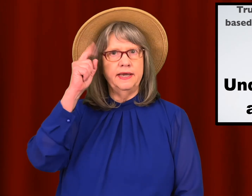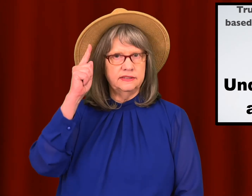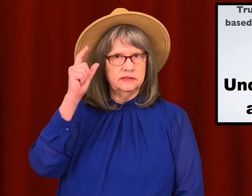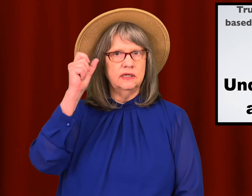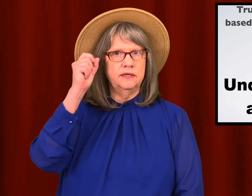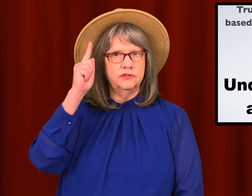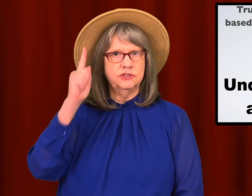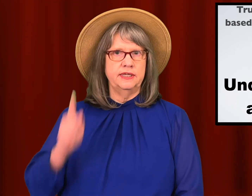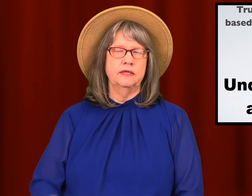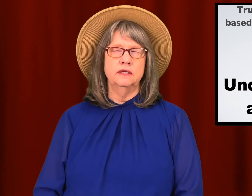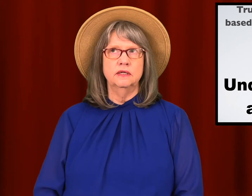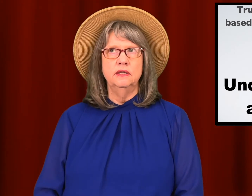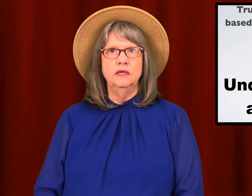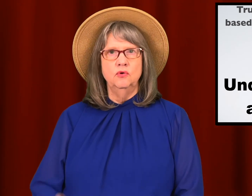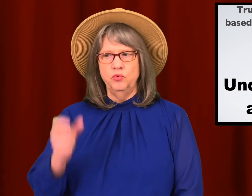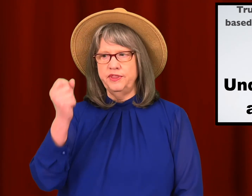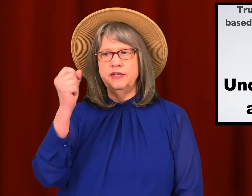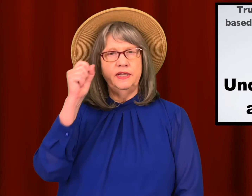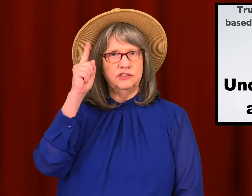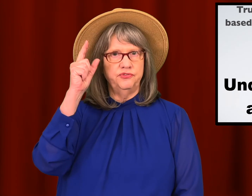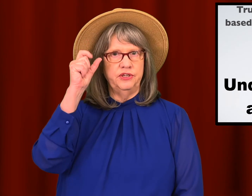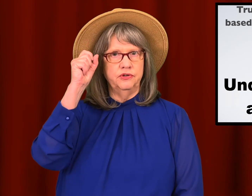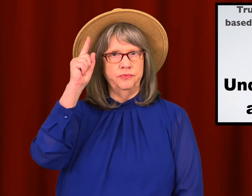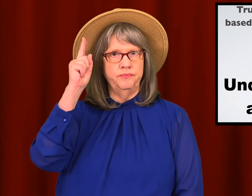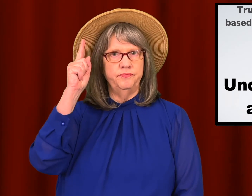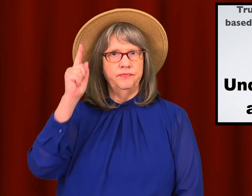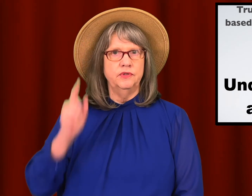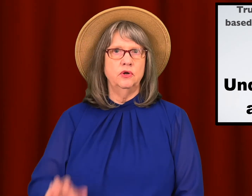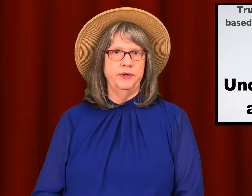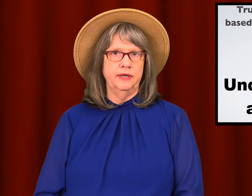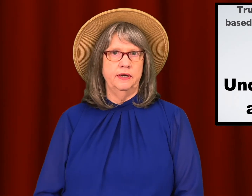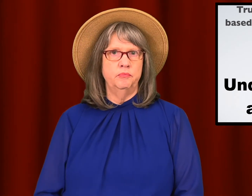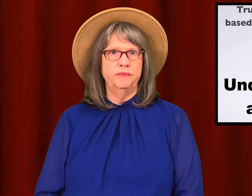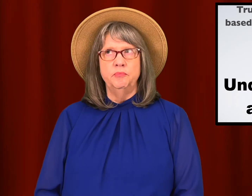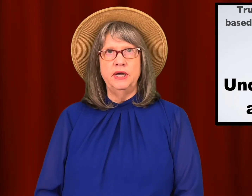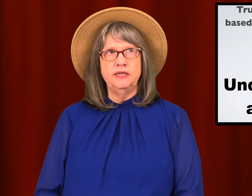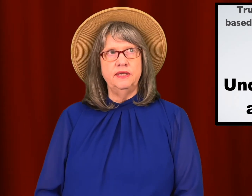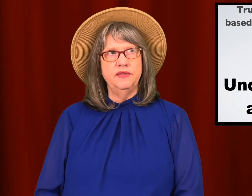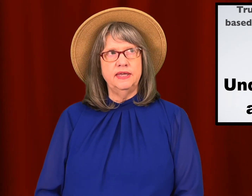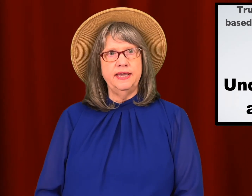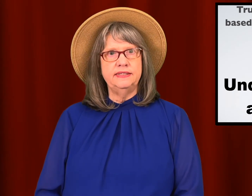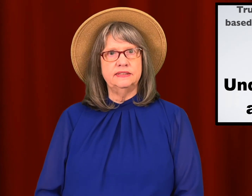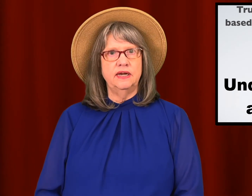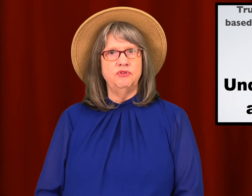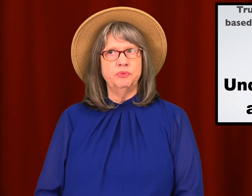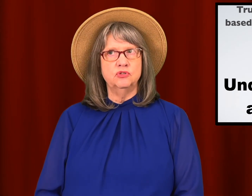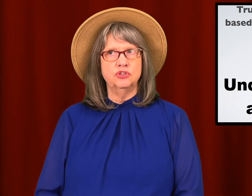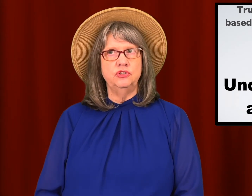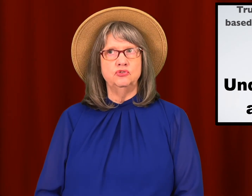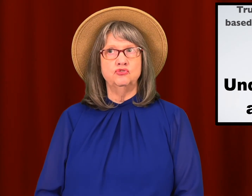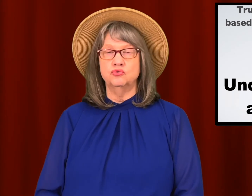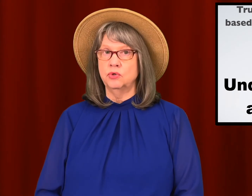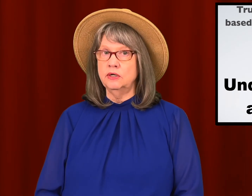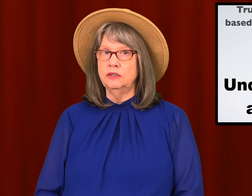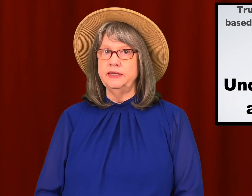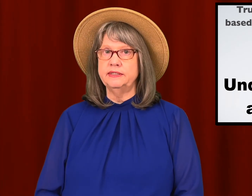"Yes I understand", with the index finger going up. But in the case of a person who's struggling to